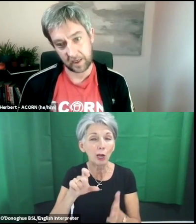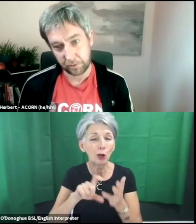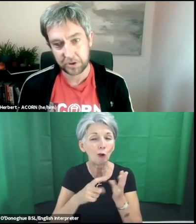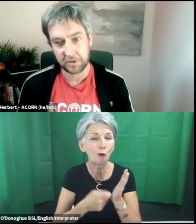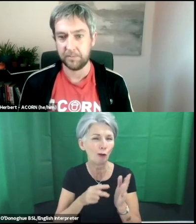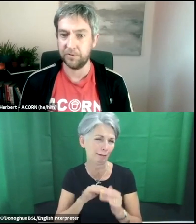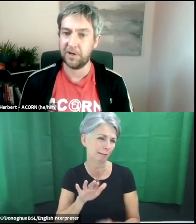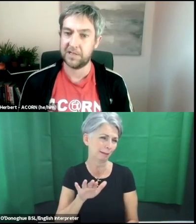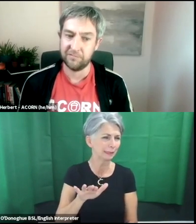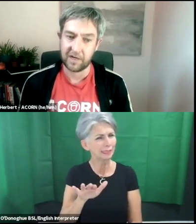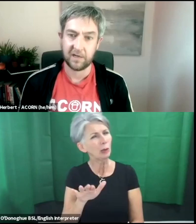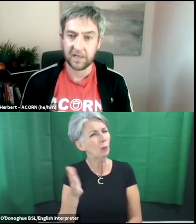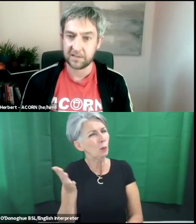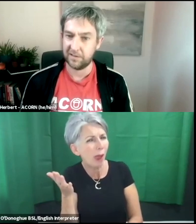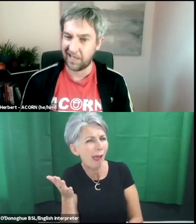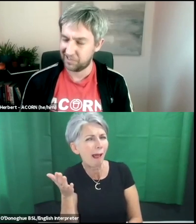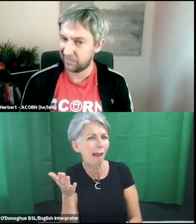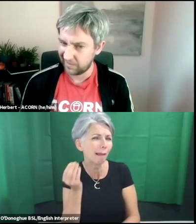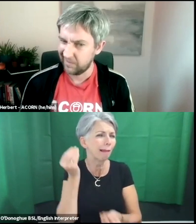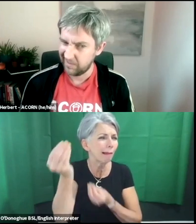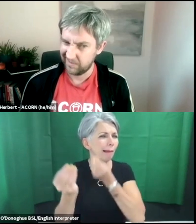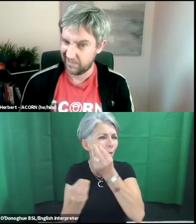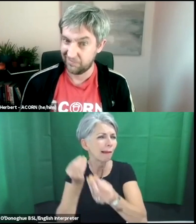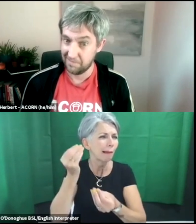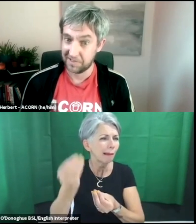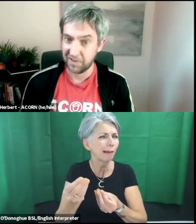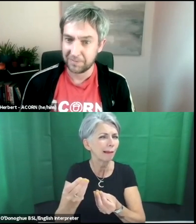pushing people to actually recognise that actually that's really messed up.